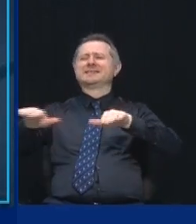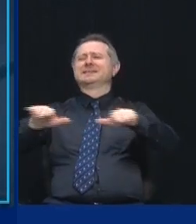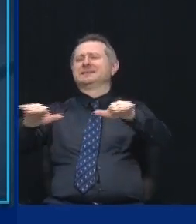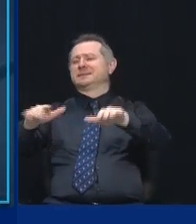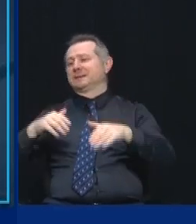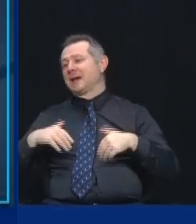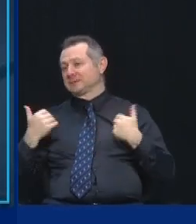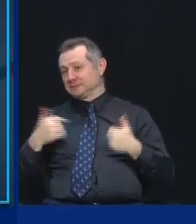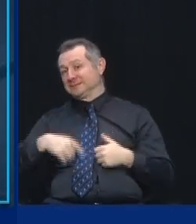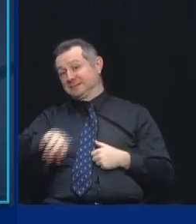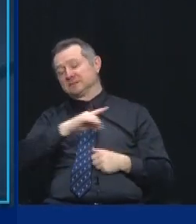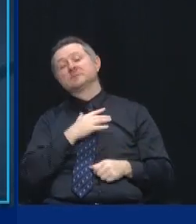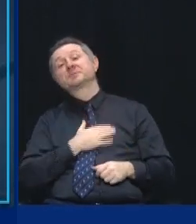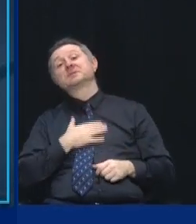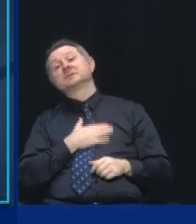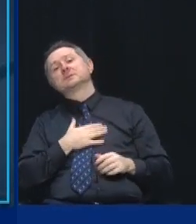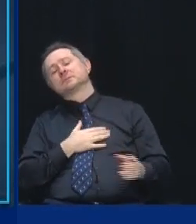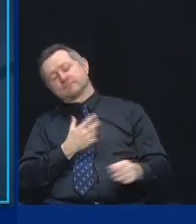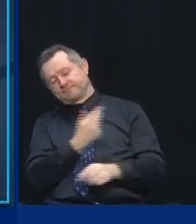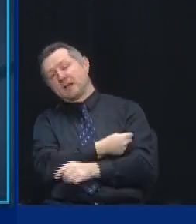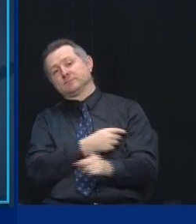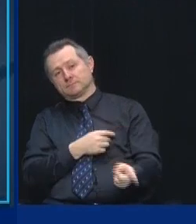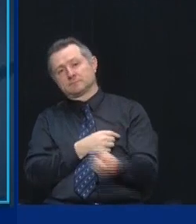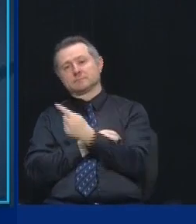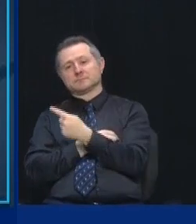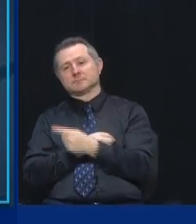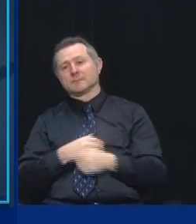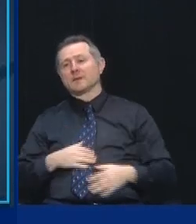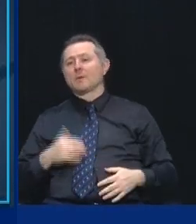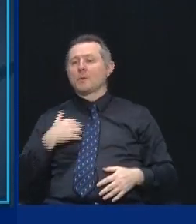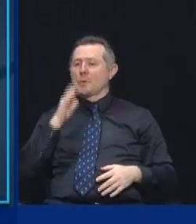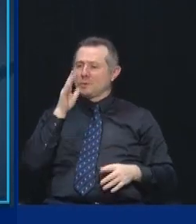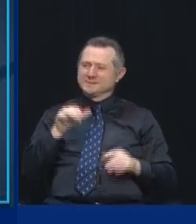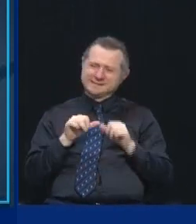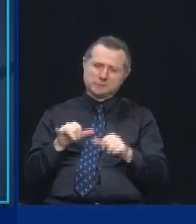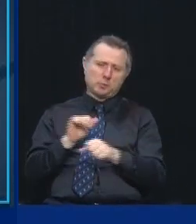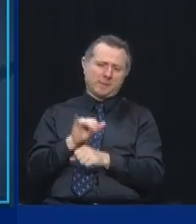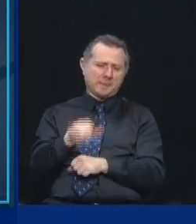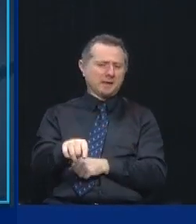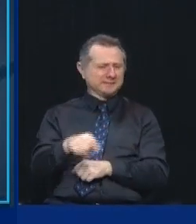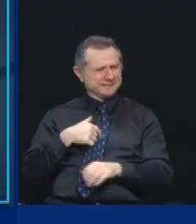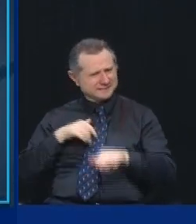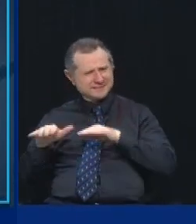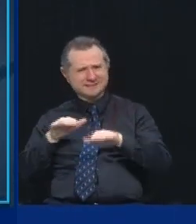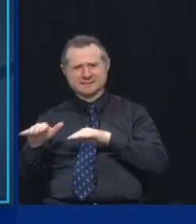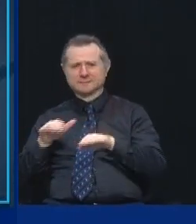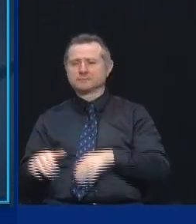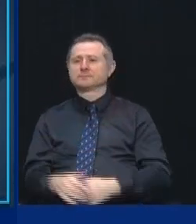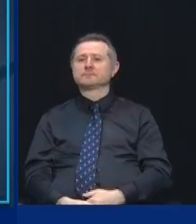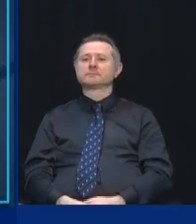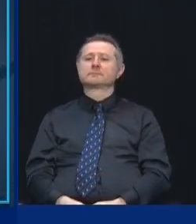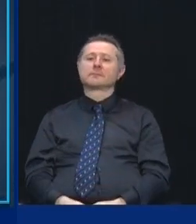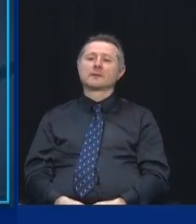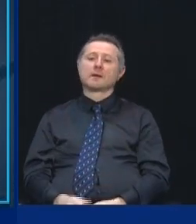WE'RE GOING TO CONTINUE FOCUSED ON THE VACCINATIONS. YOUNG PEOPLE HAVE TO GET VACCINATED.